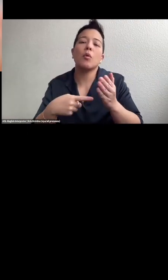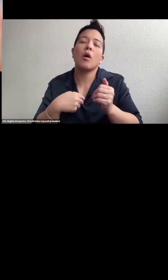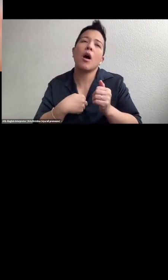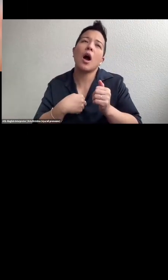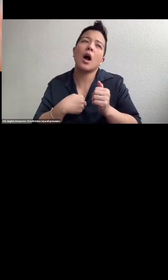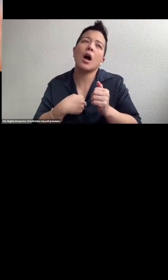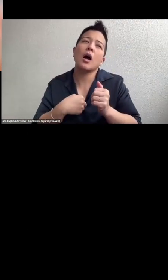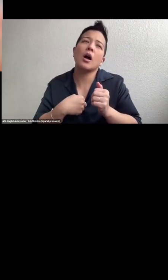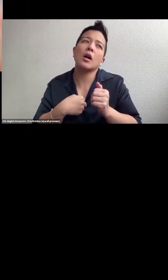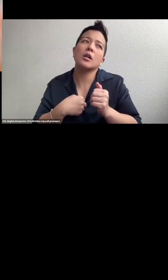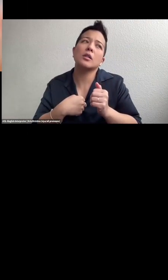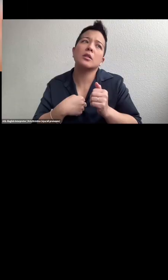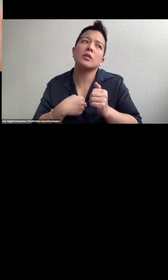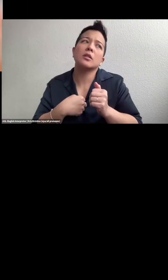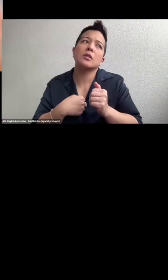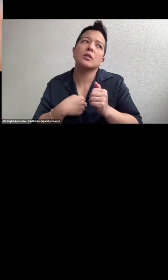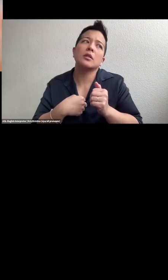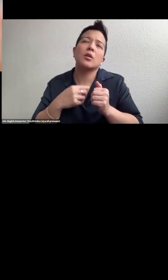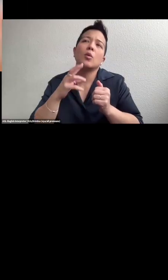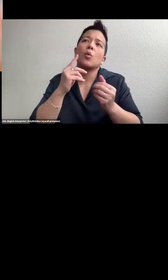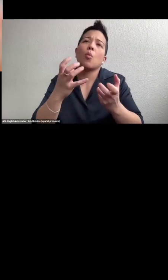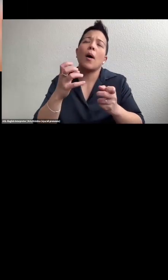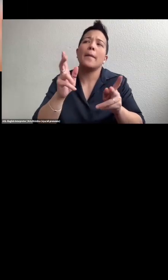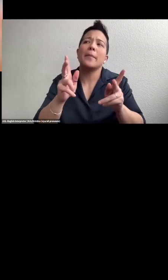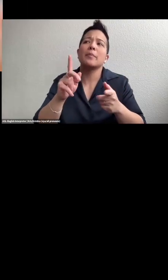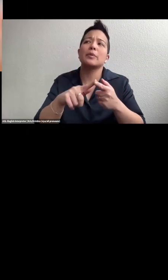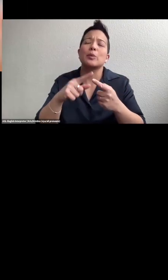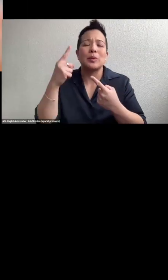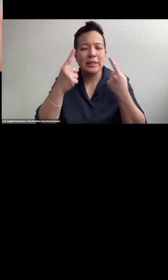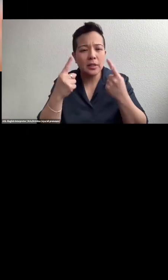um, would want people to consider when thinking